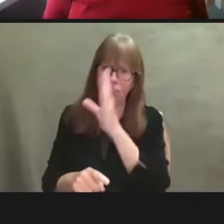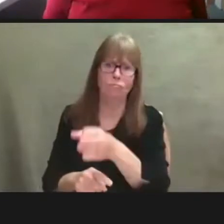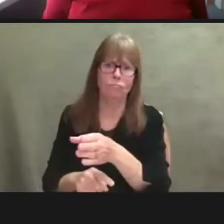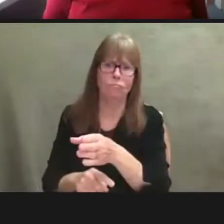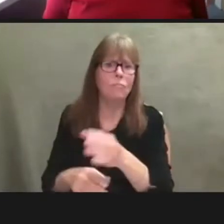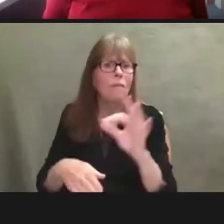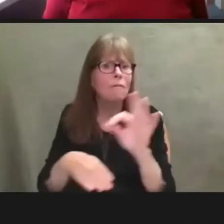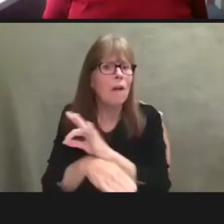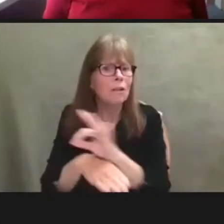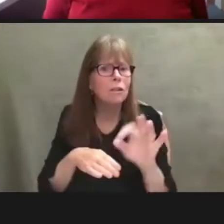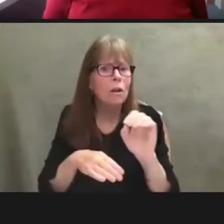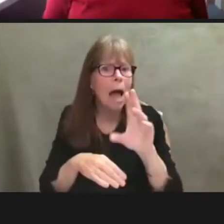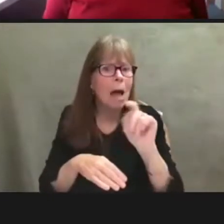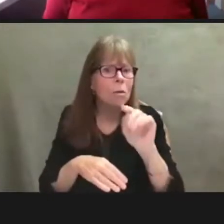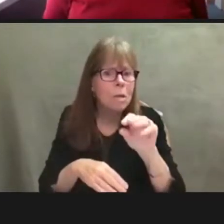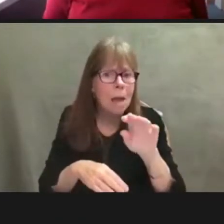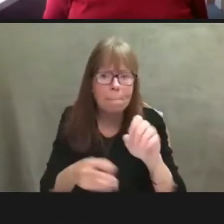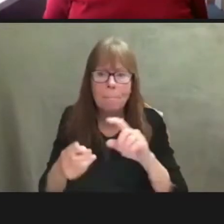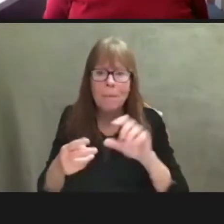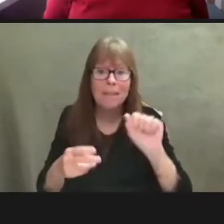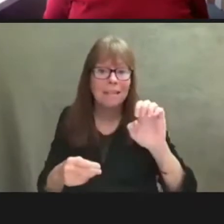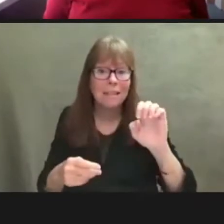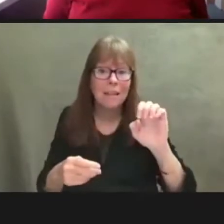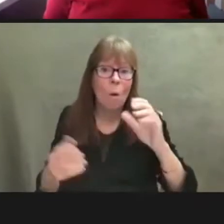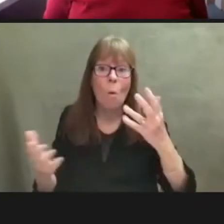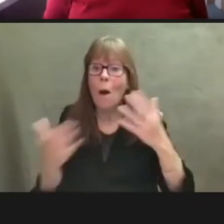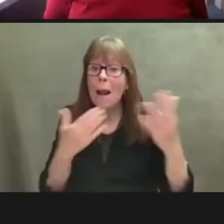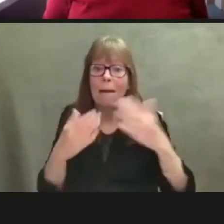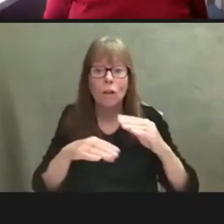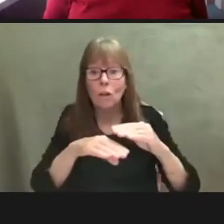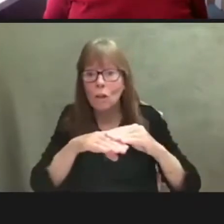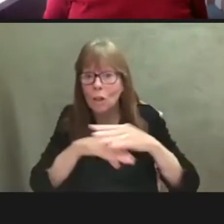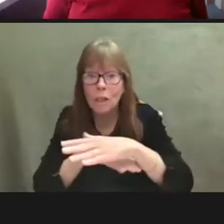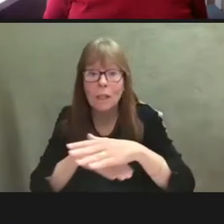outcomes we may expect with whatever treatment we might be pursuing.